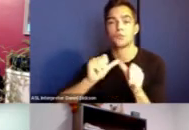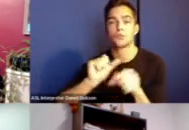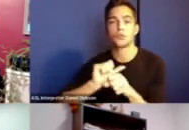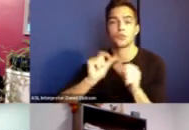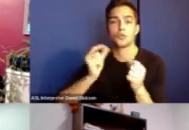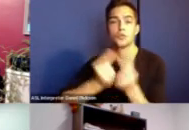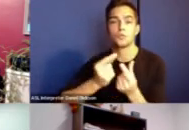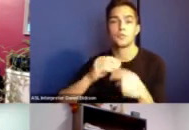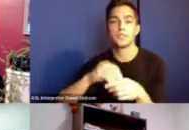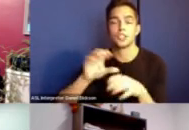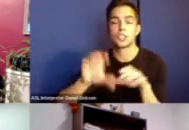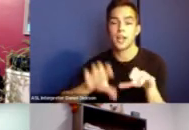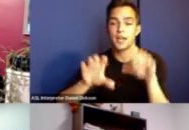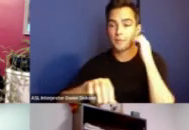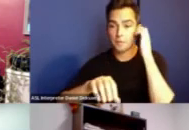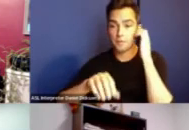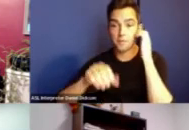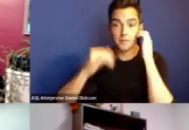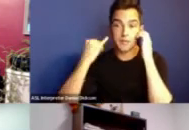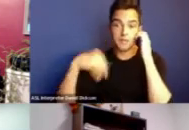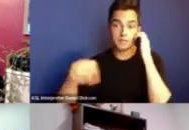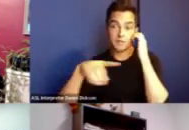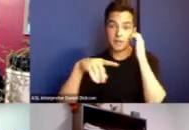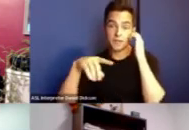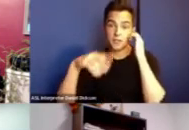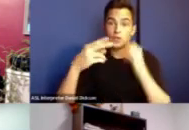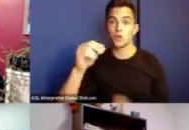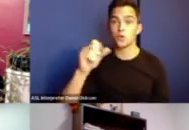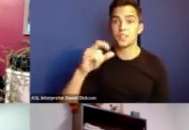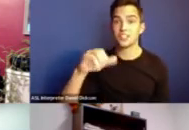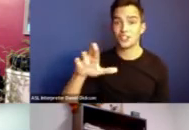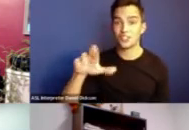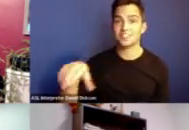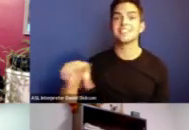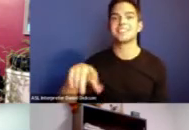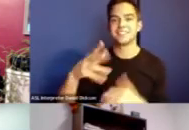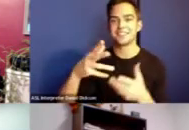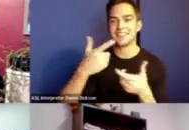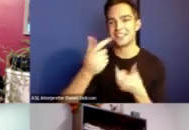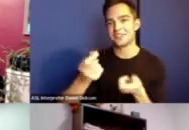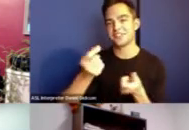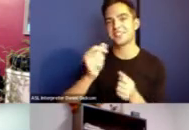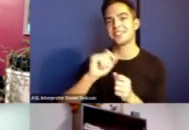chat. So if you are a Hoosier and you're interested in in, you know, perhaps learning more or